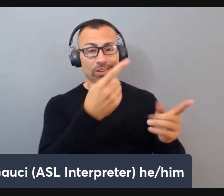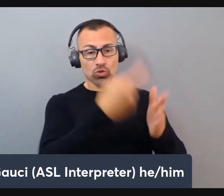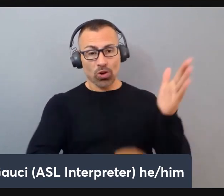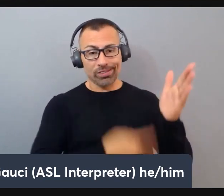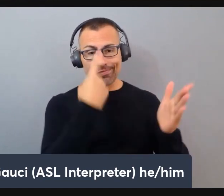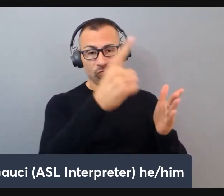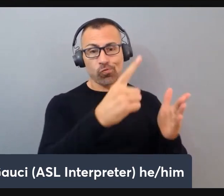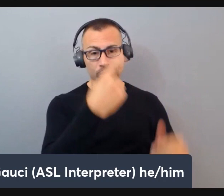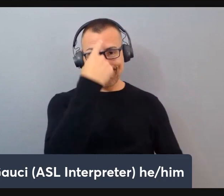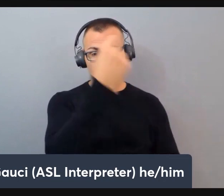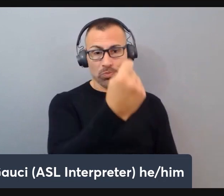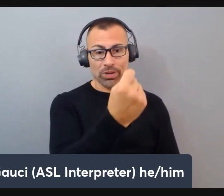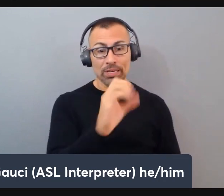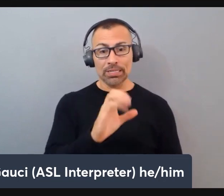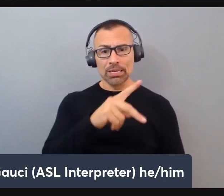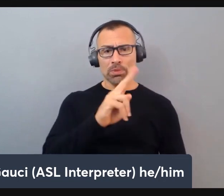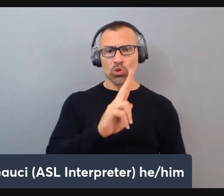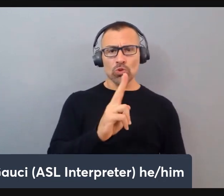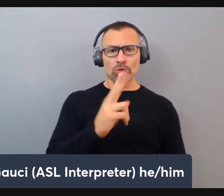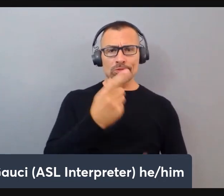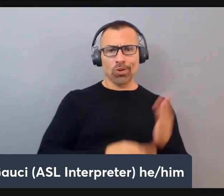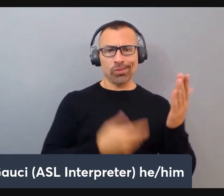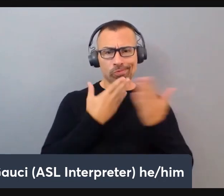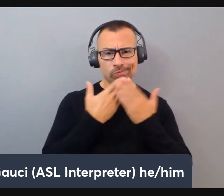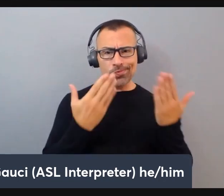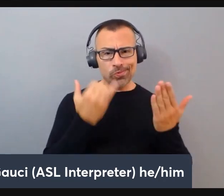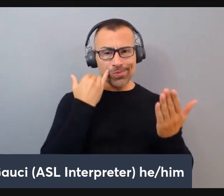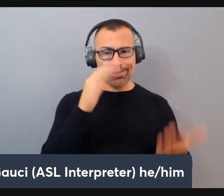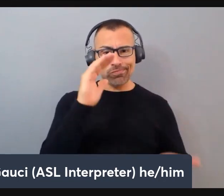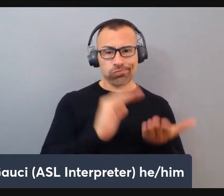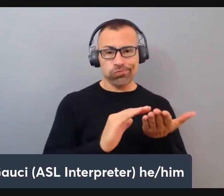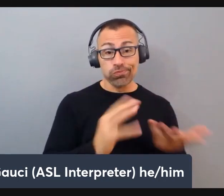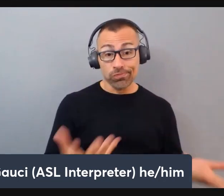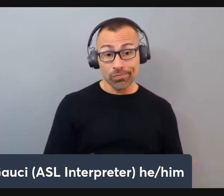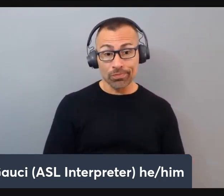Yeah, no, and that's a great example and really awesome to hear the,